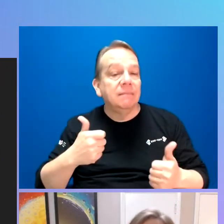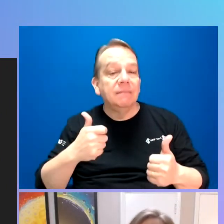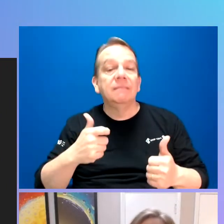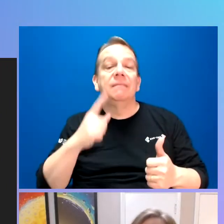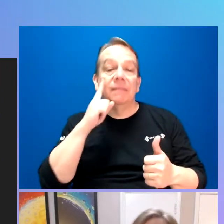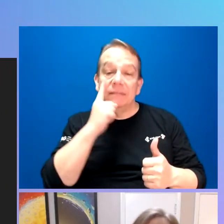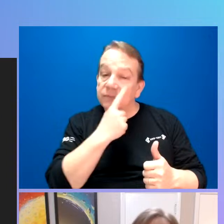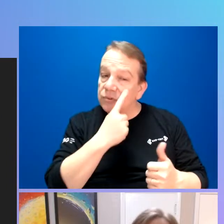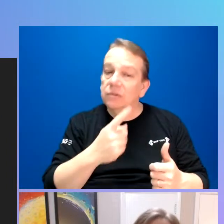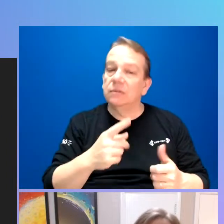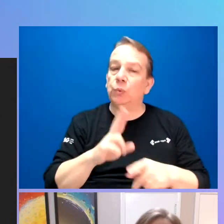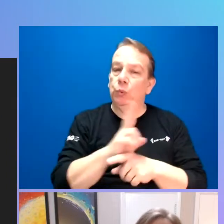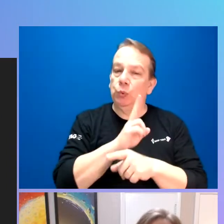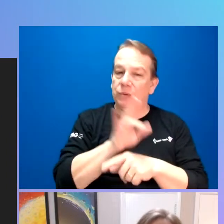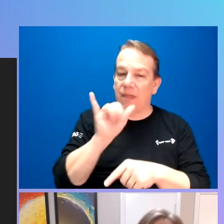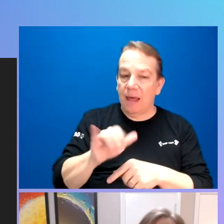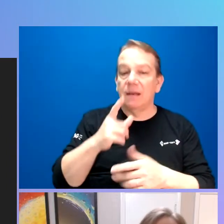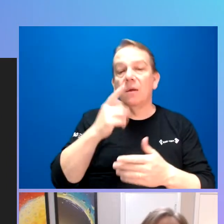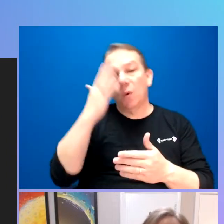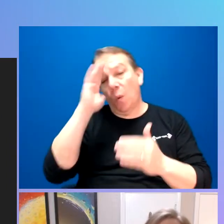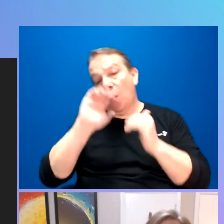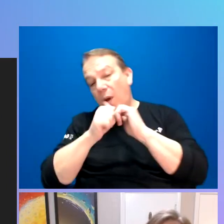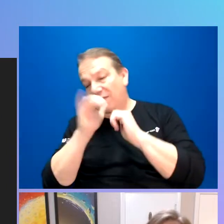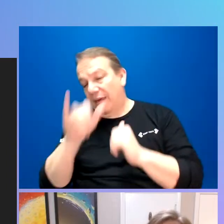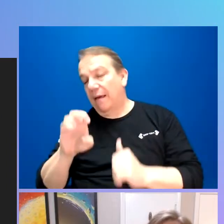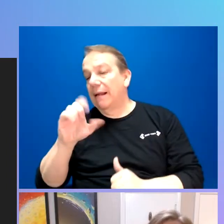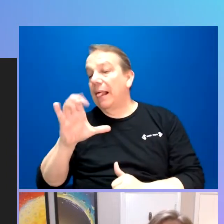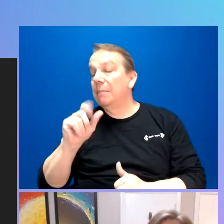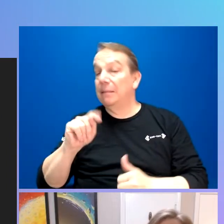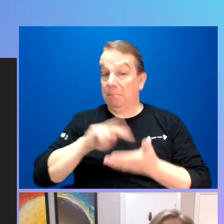it will do when coded correctly?